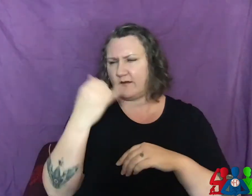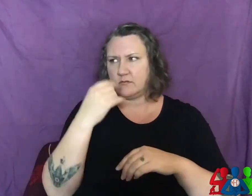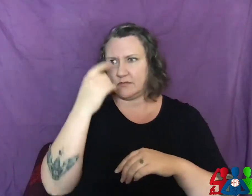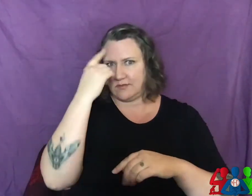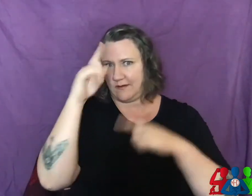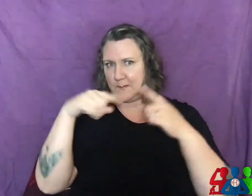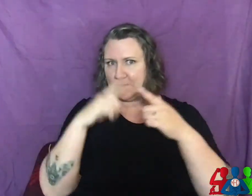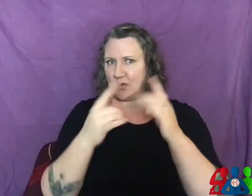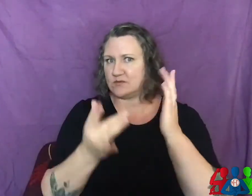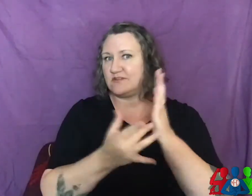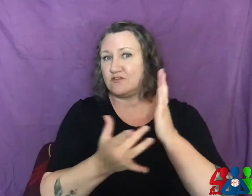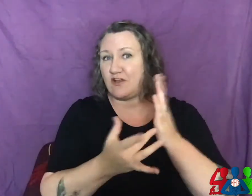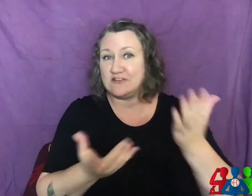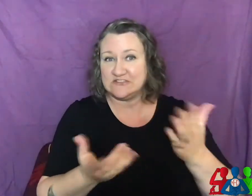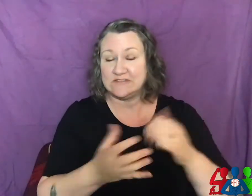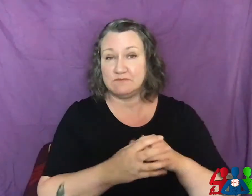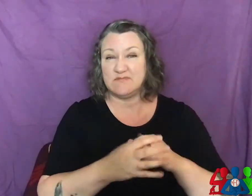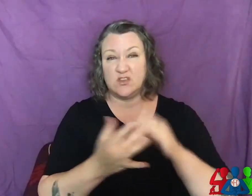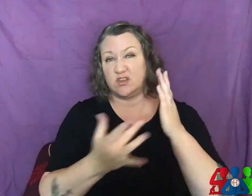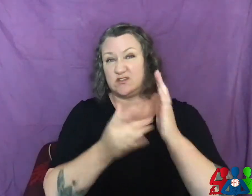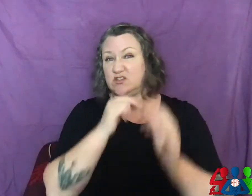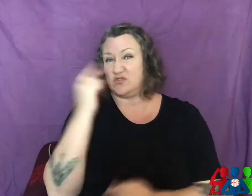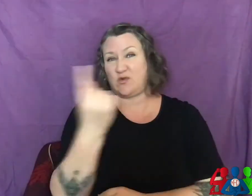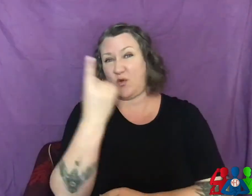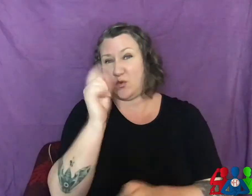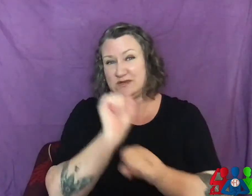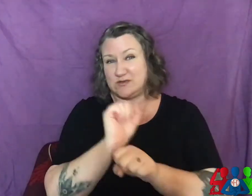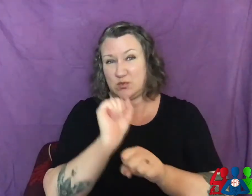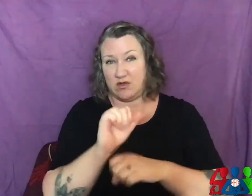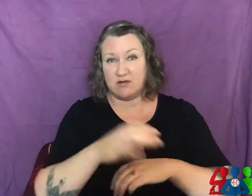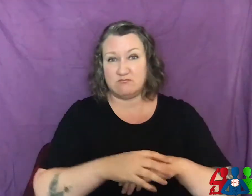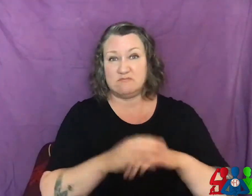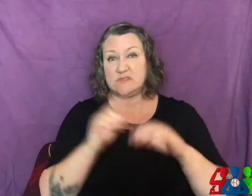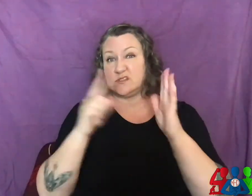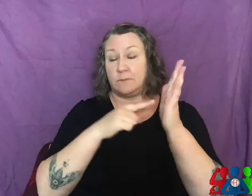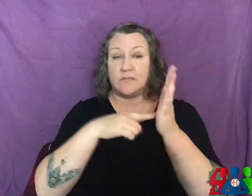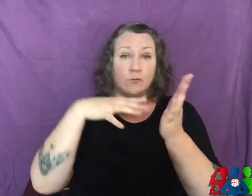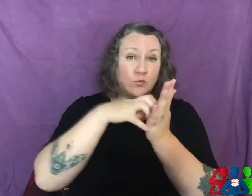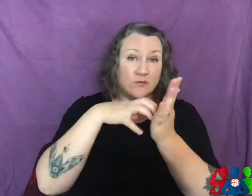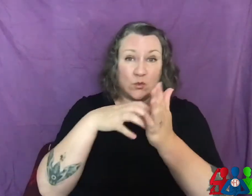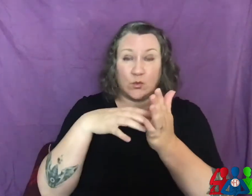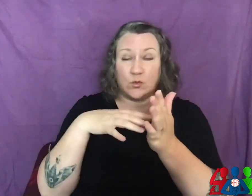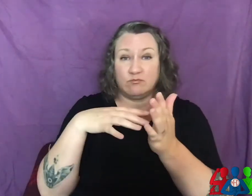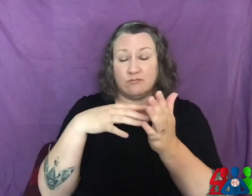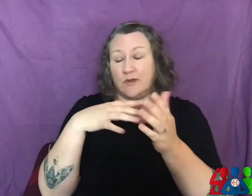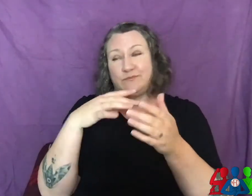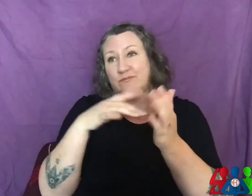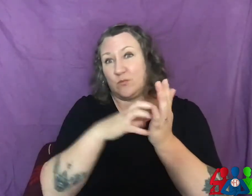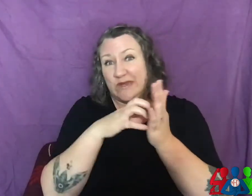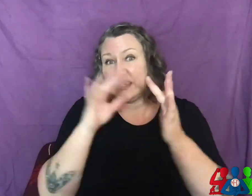give them five days, but you have to think about that. Technology may not always work.